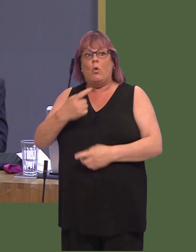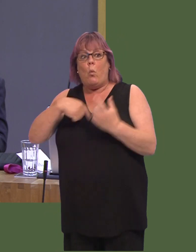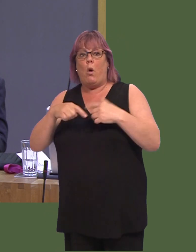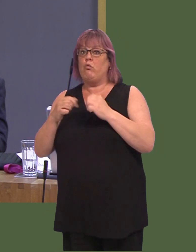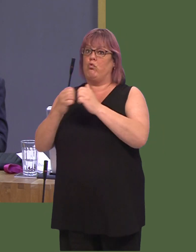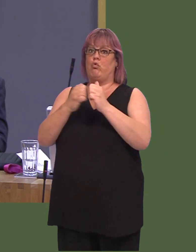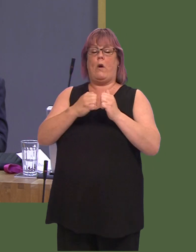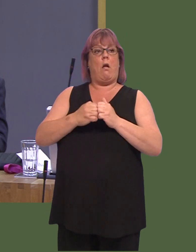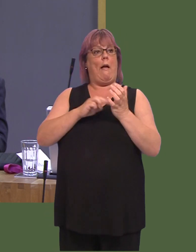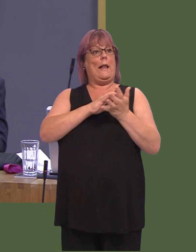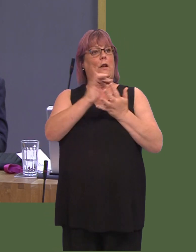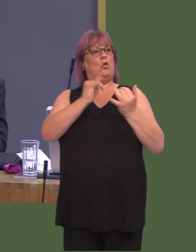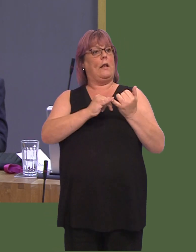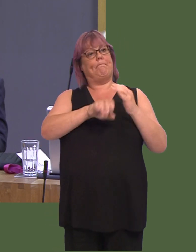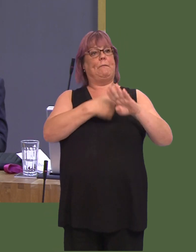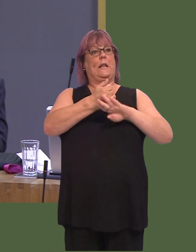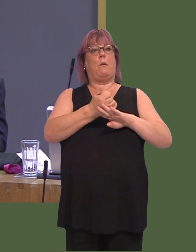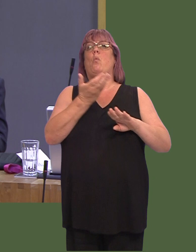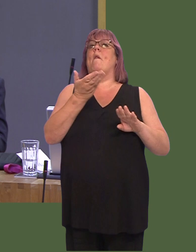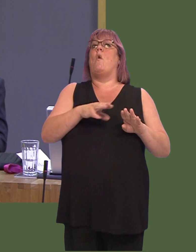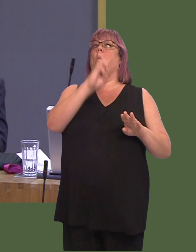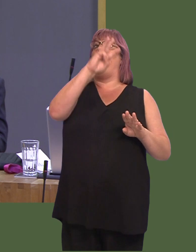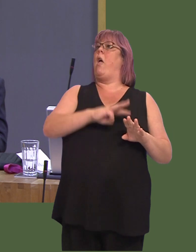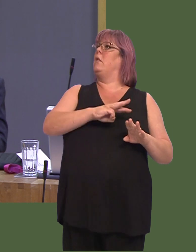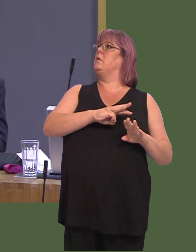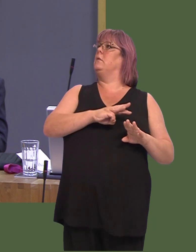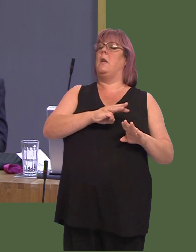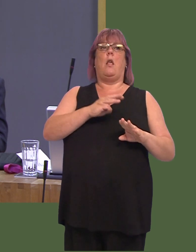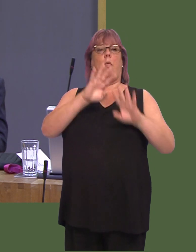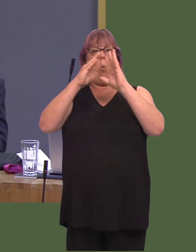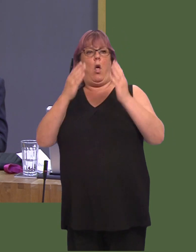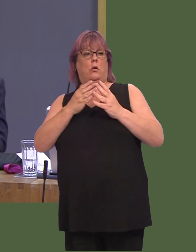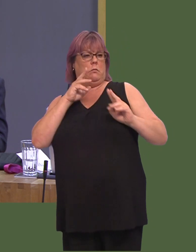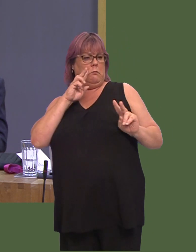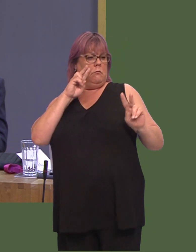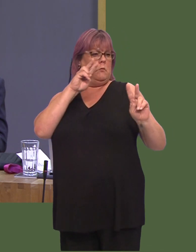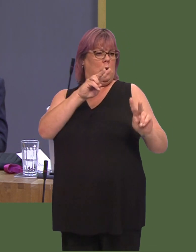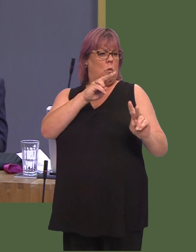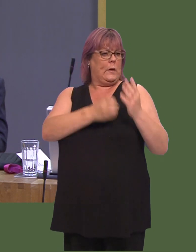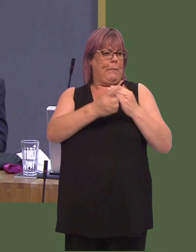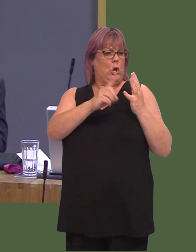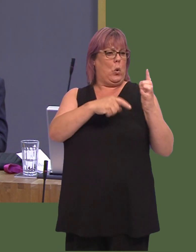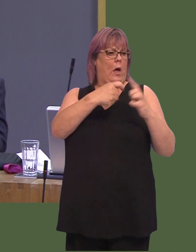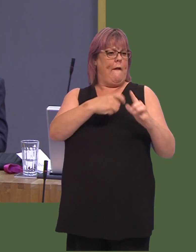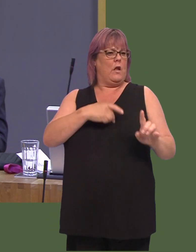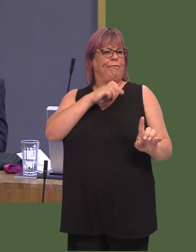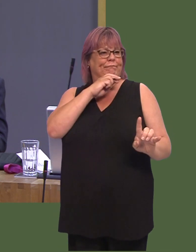We can all agree that the NHS is a Welsh institution that is the envy of the world, but Wales's